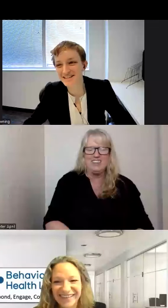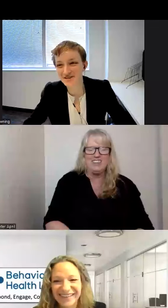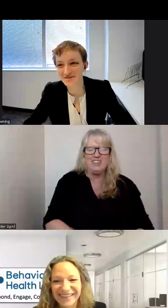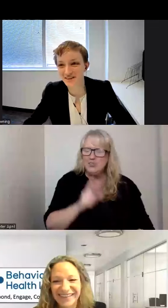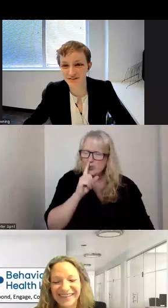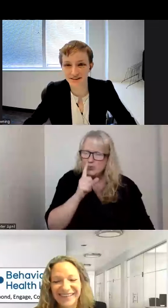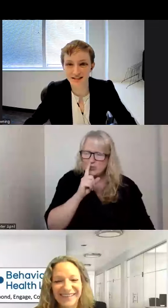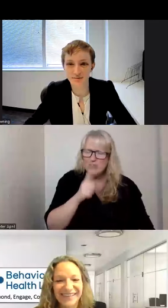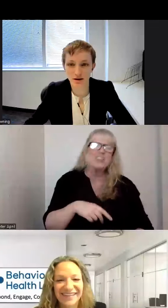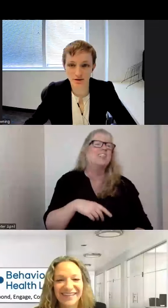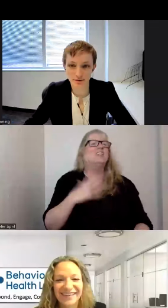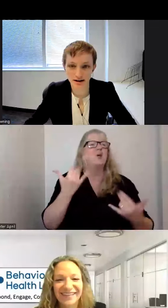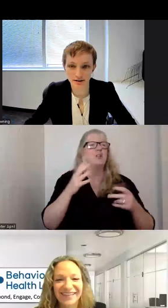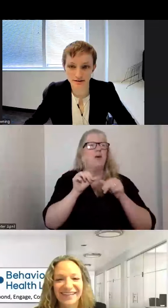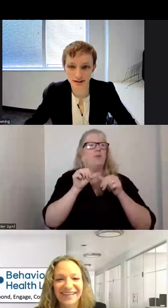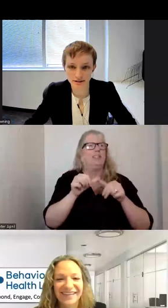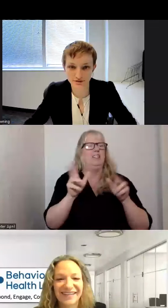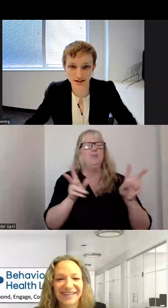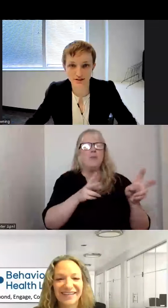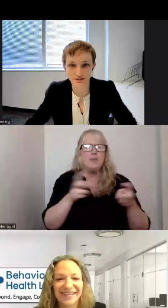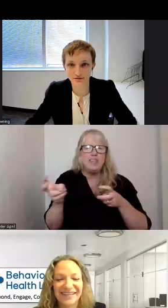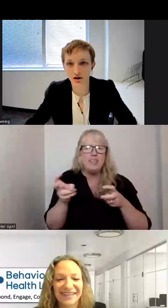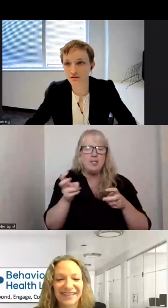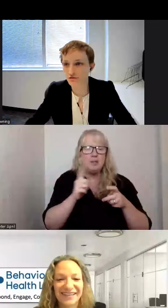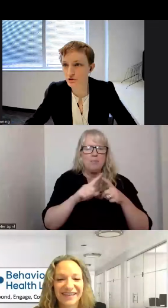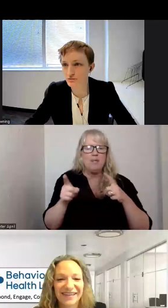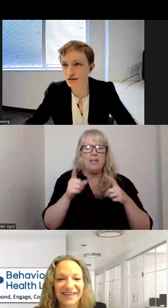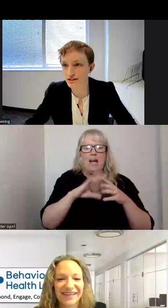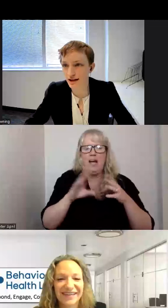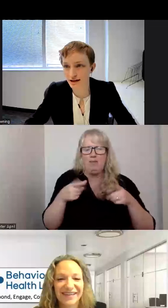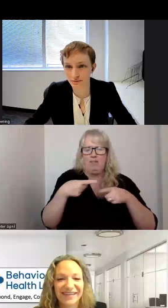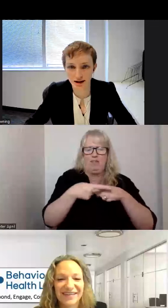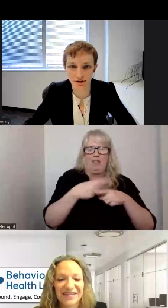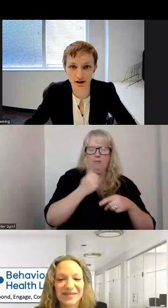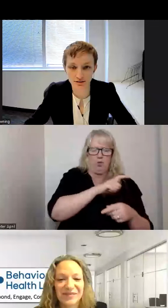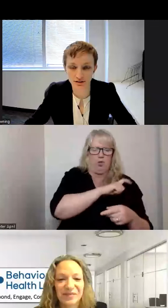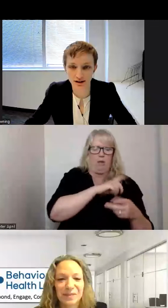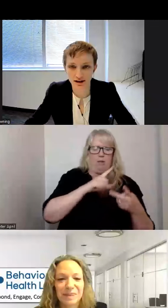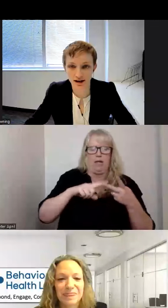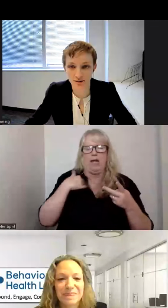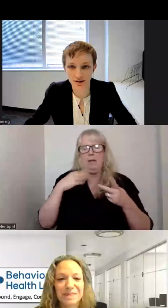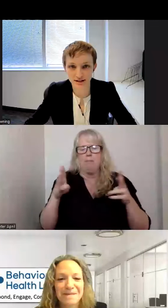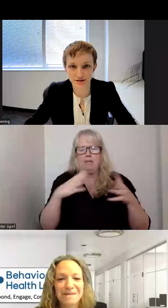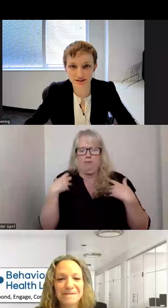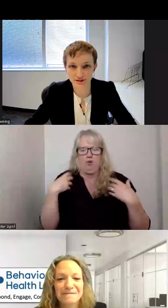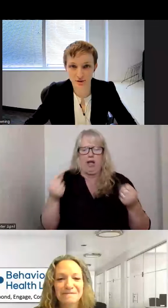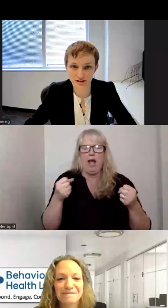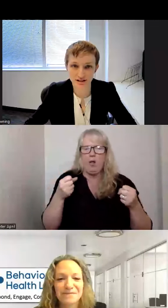CONTINUING WITH THE THEME AROUND THE INTERSECTION OF LAW ENFORCEMENT AND BEHAVIOR AL HEALTH. HERE IS OUR QUESTION.